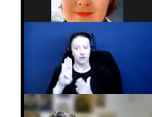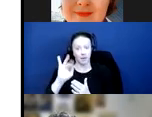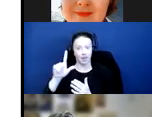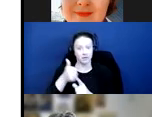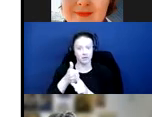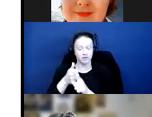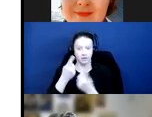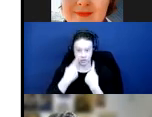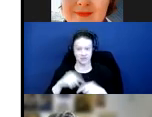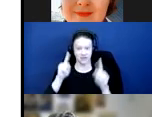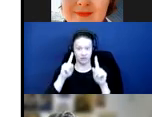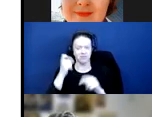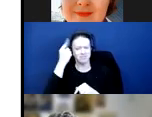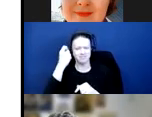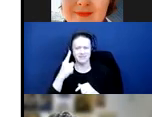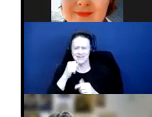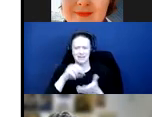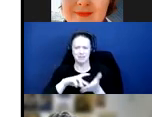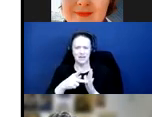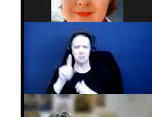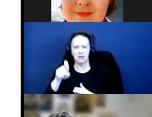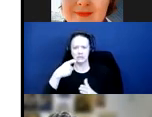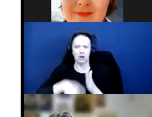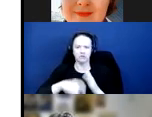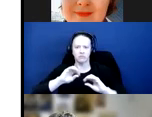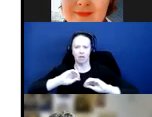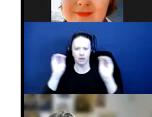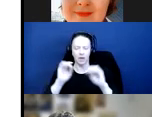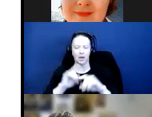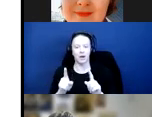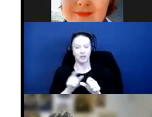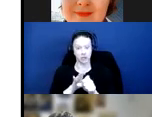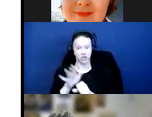it's not that they don't have a cost it is that there's enough public support.